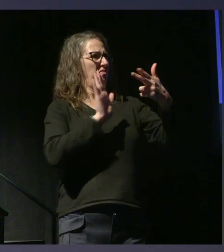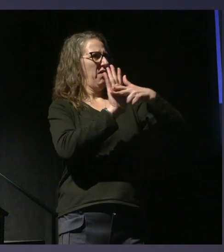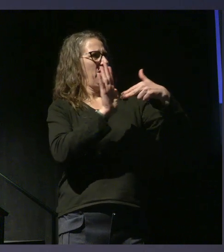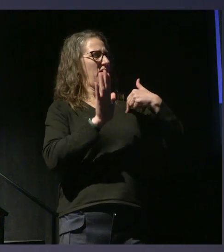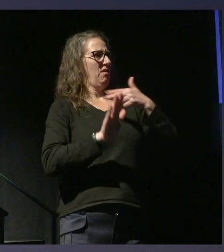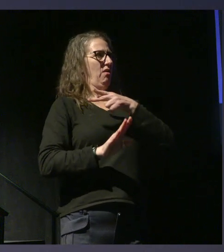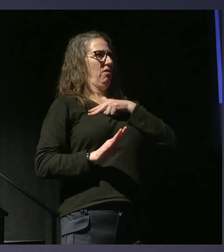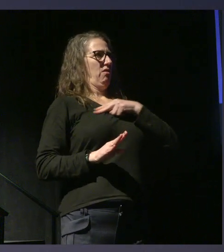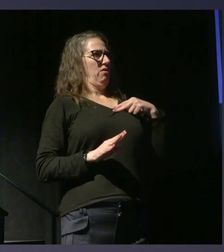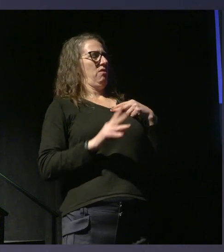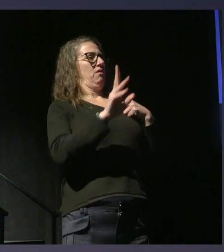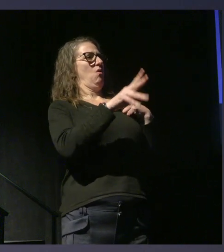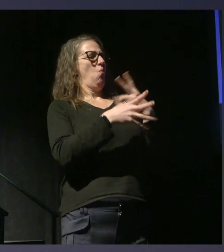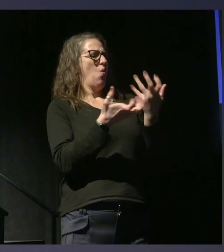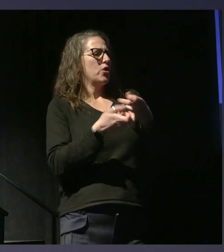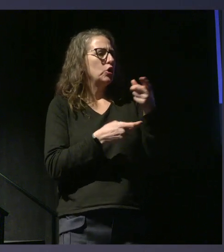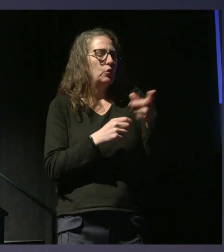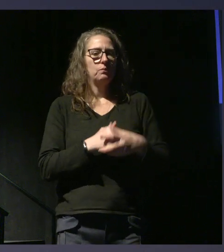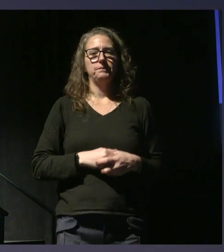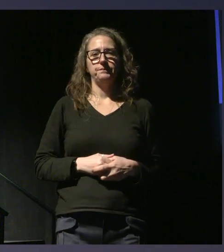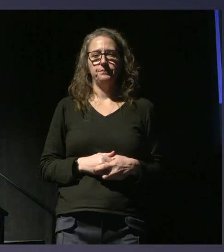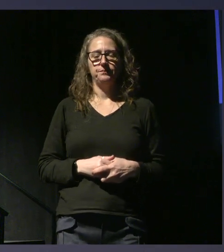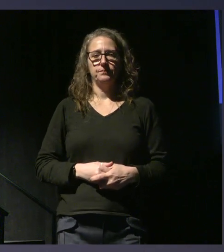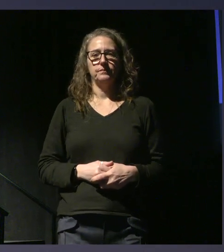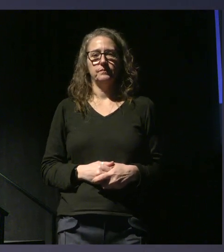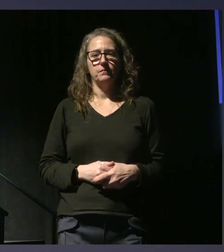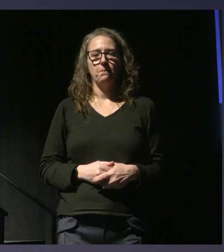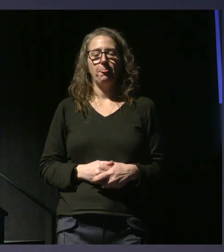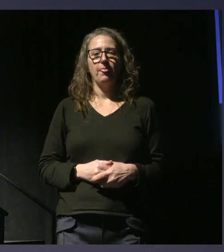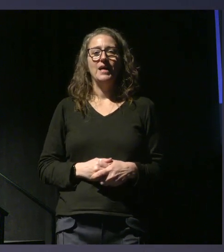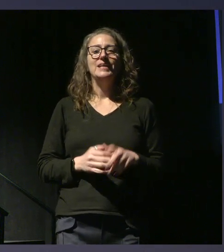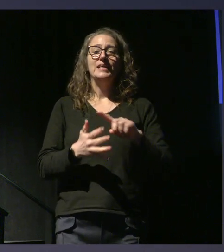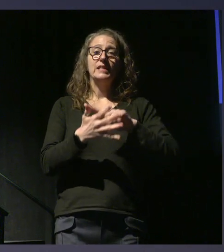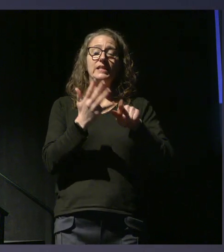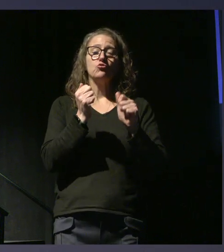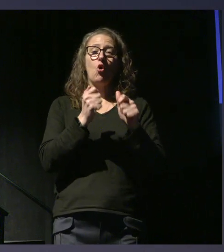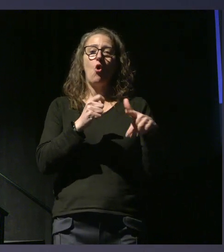of what are you, these are all layers of experience